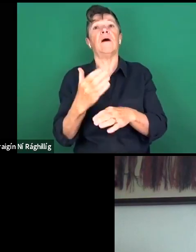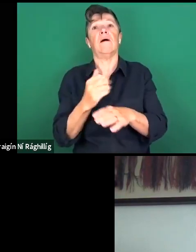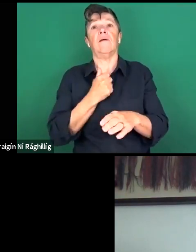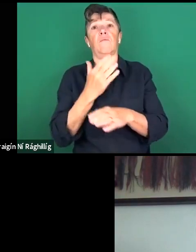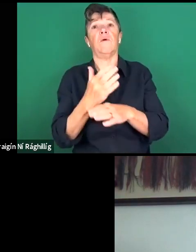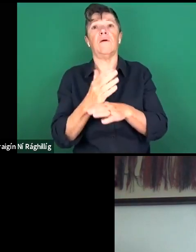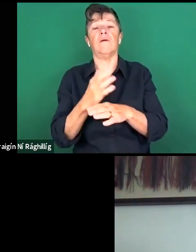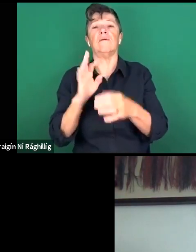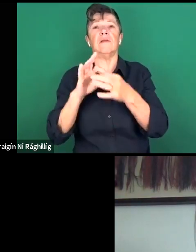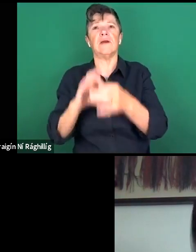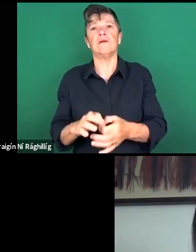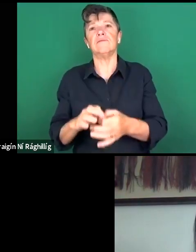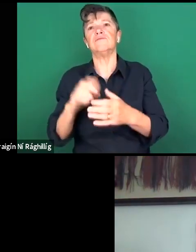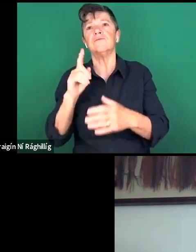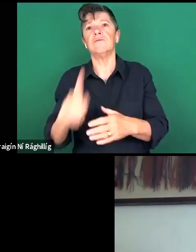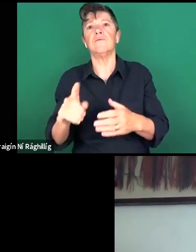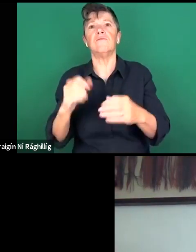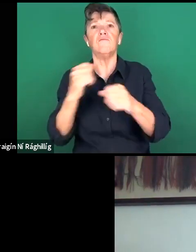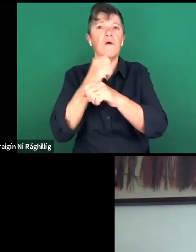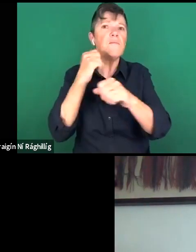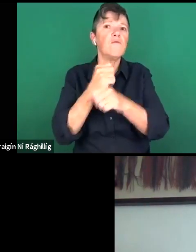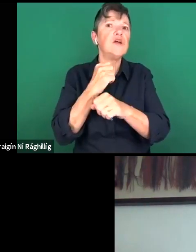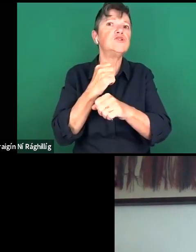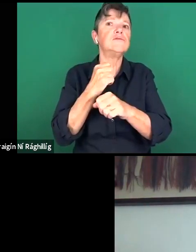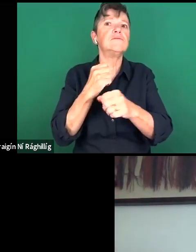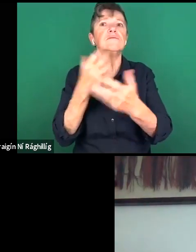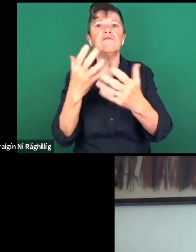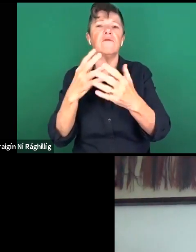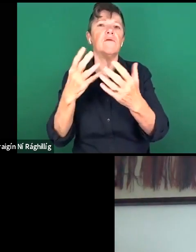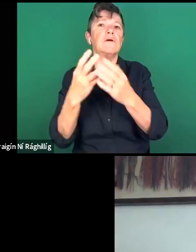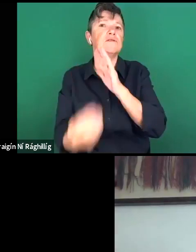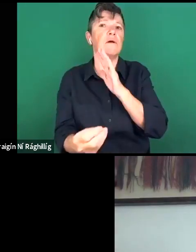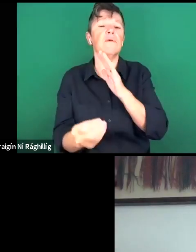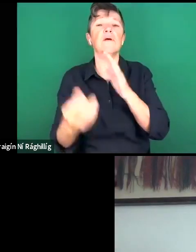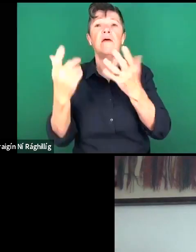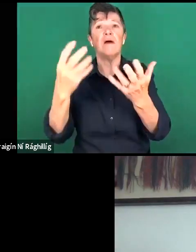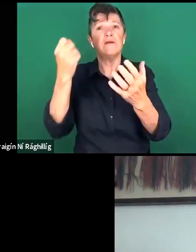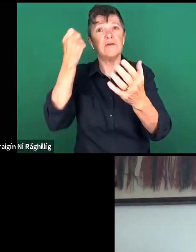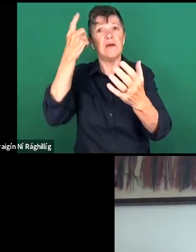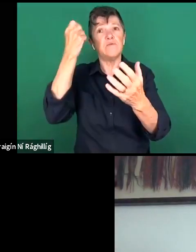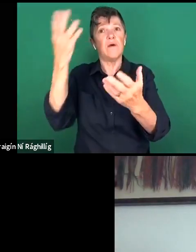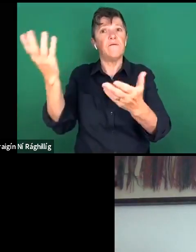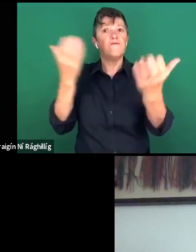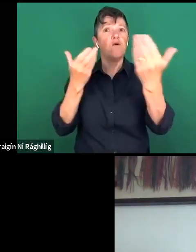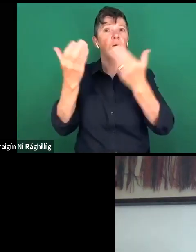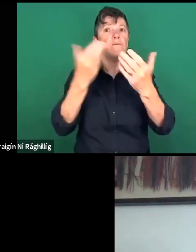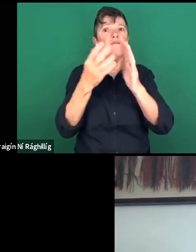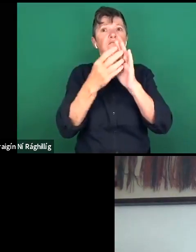. Some Are seen to be not quite as advanced as these places which